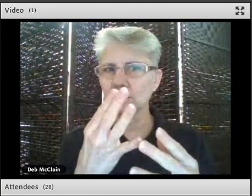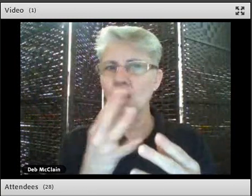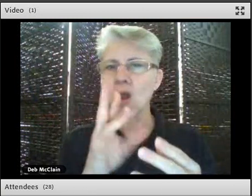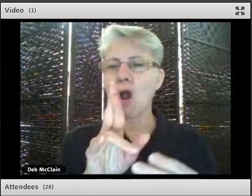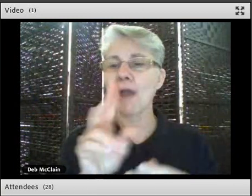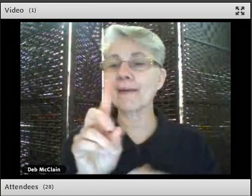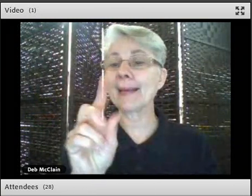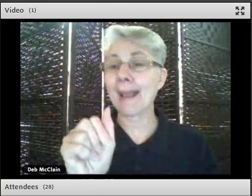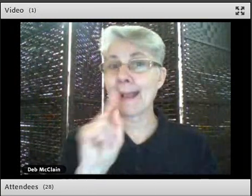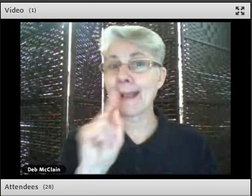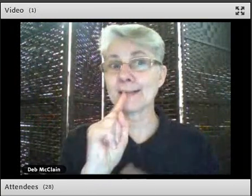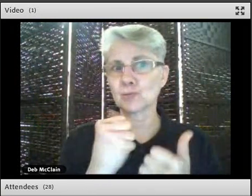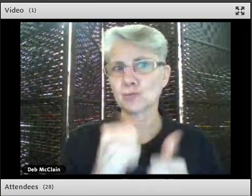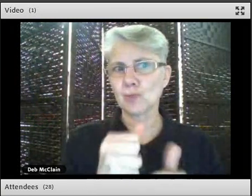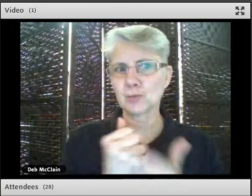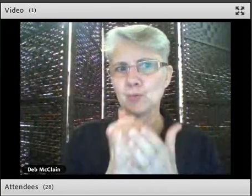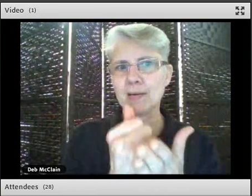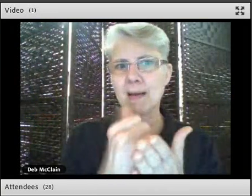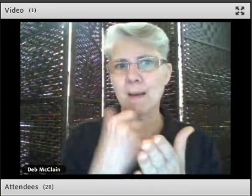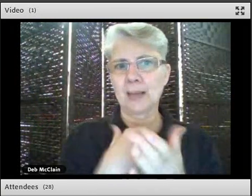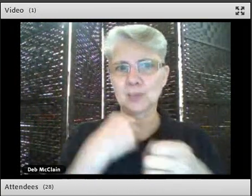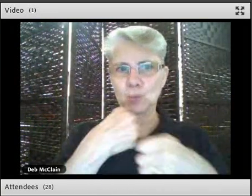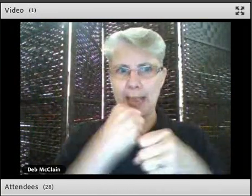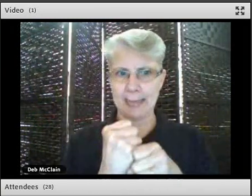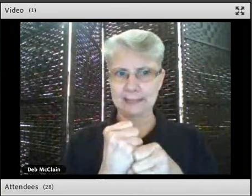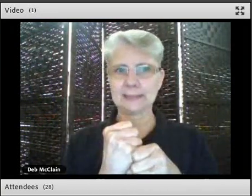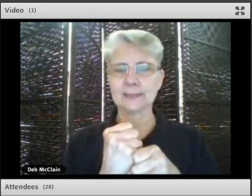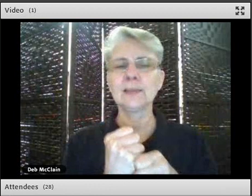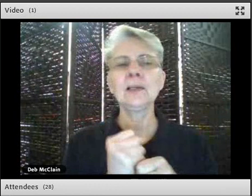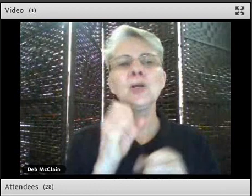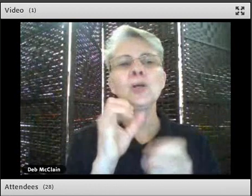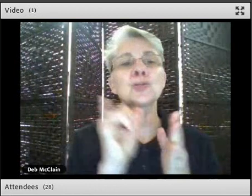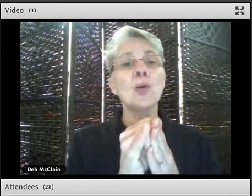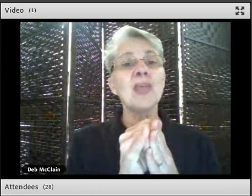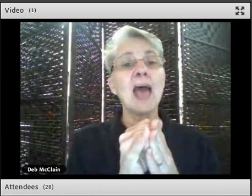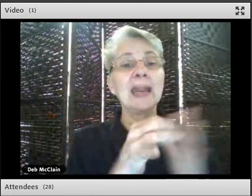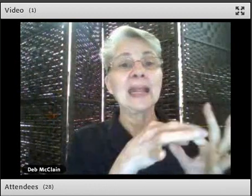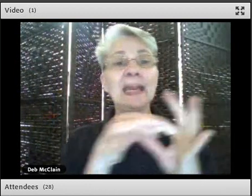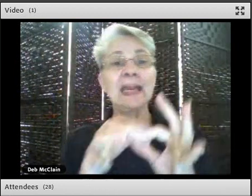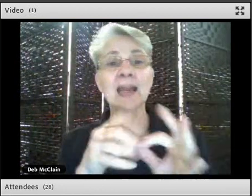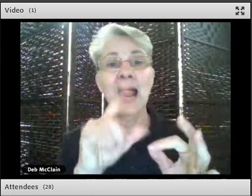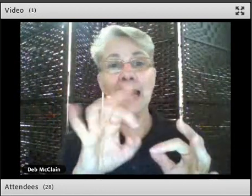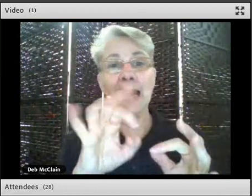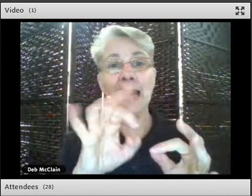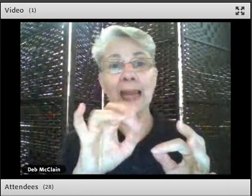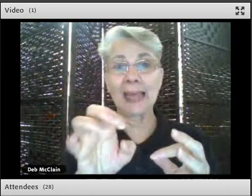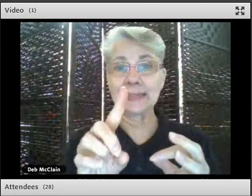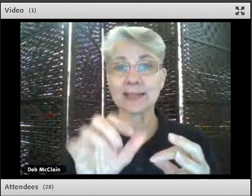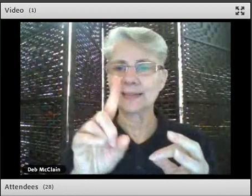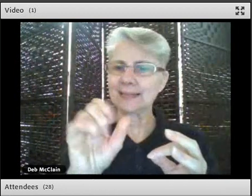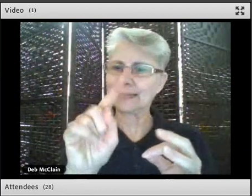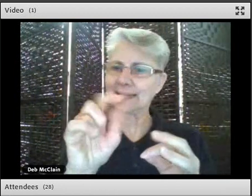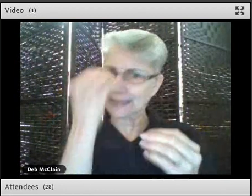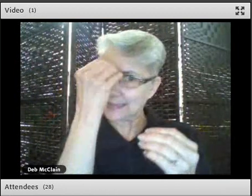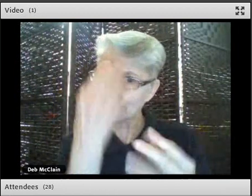the computer can put all these things together for us. So, when we talk about structured data,